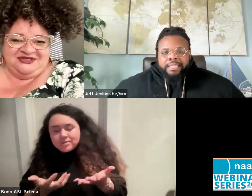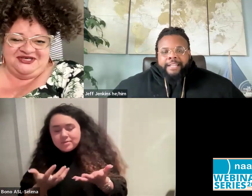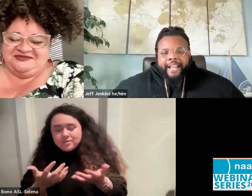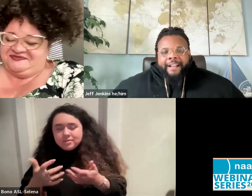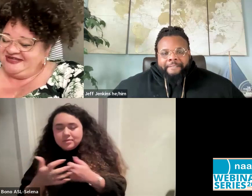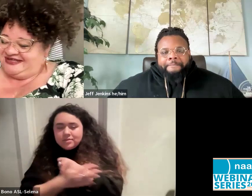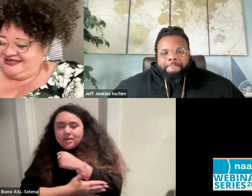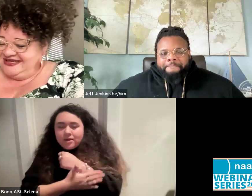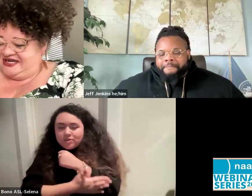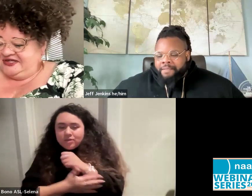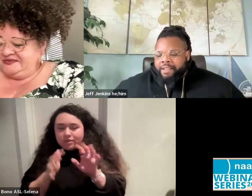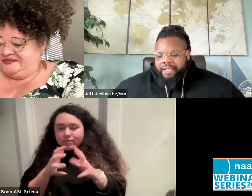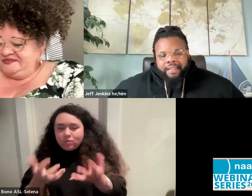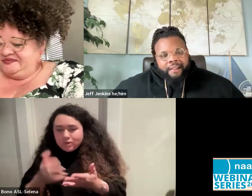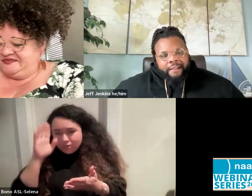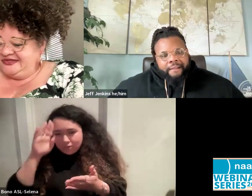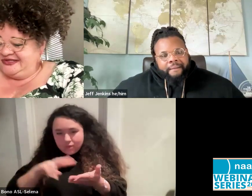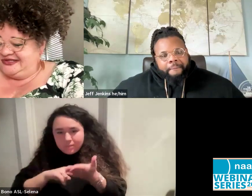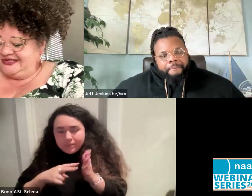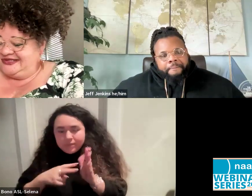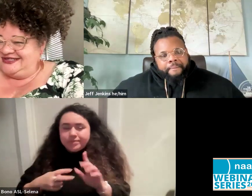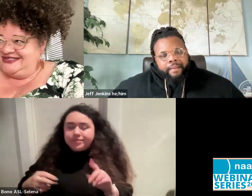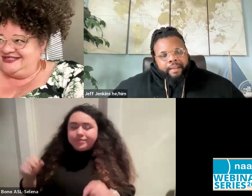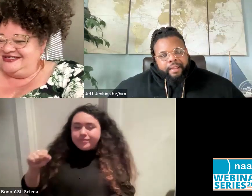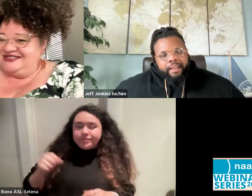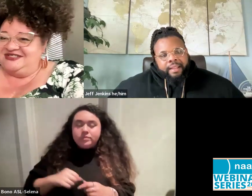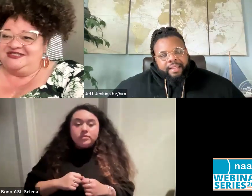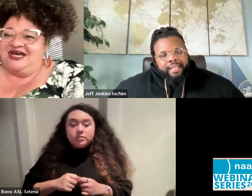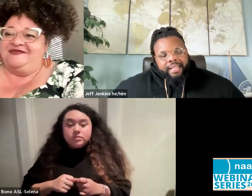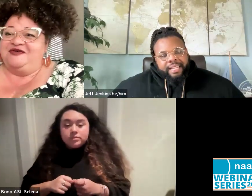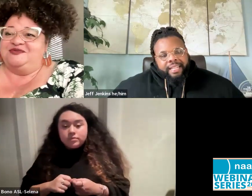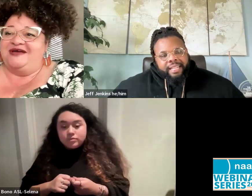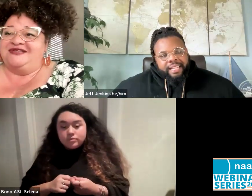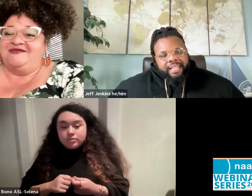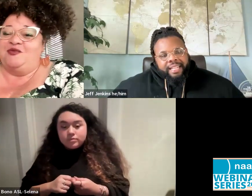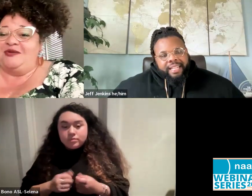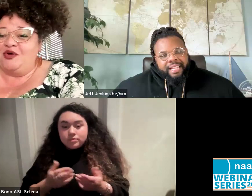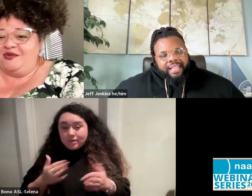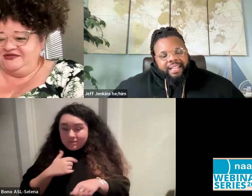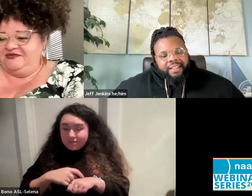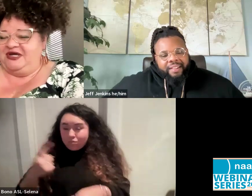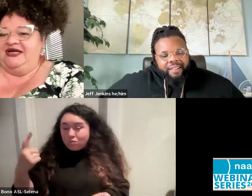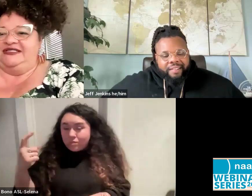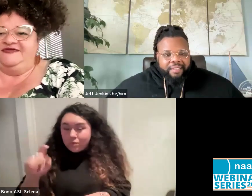You know, So we have time for one more question from the audience.